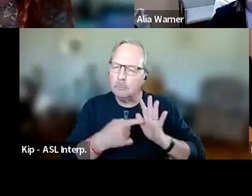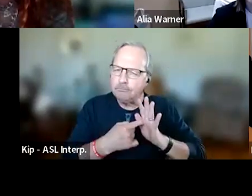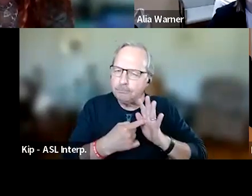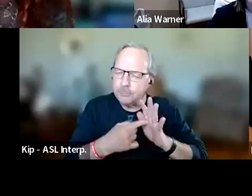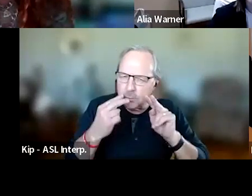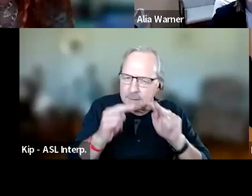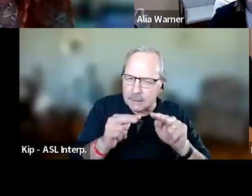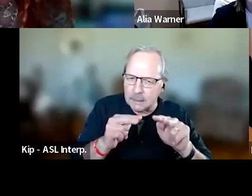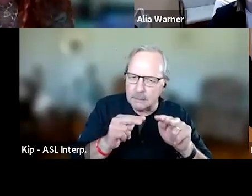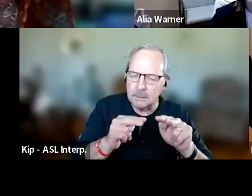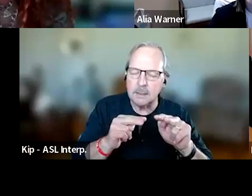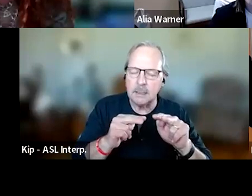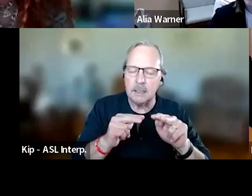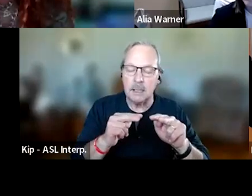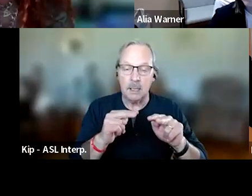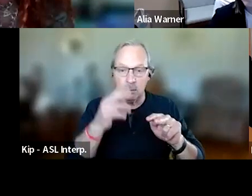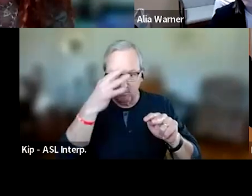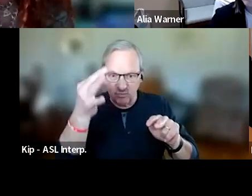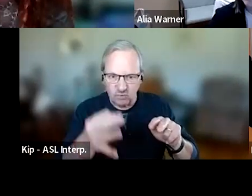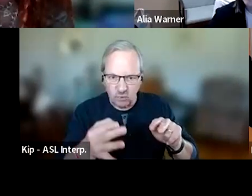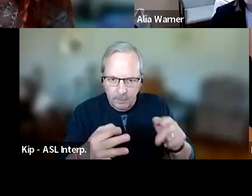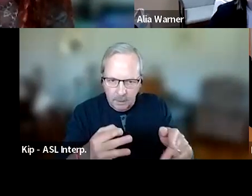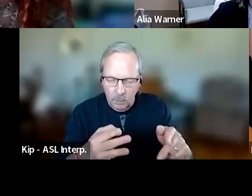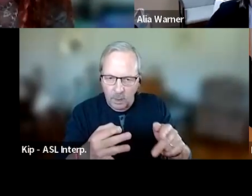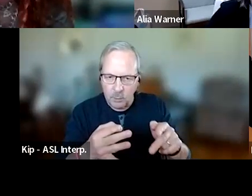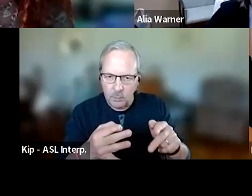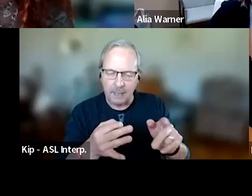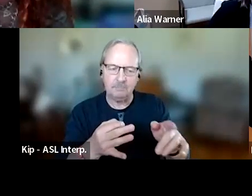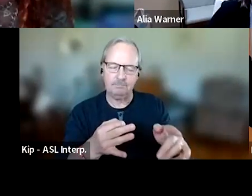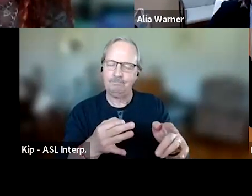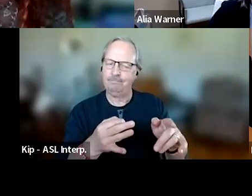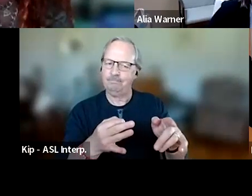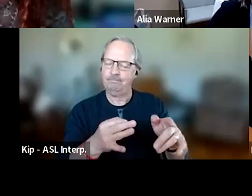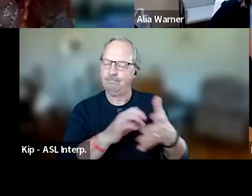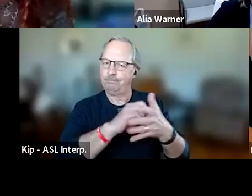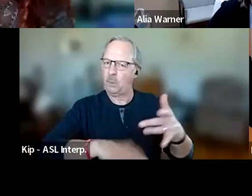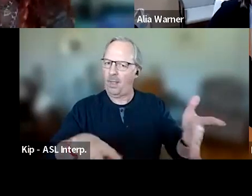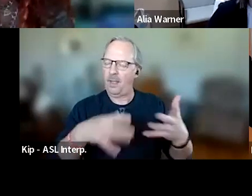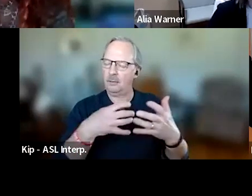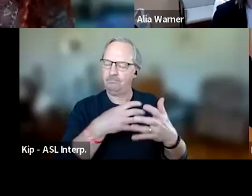And in order to determine when you can override that autonomy and for someone to engage in things